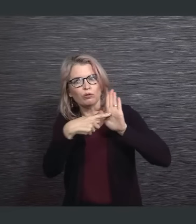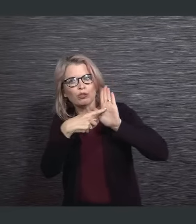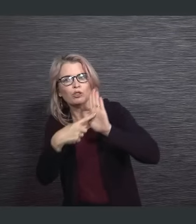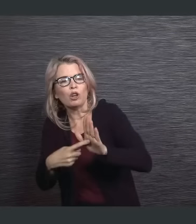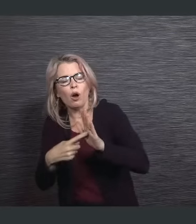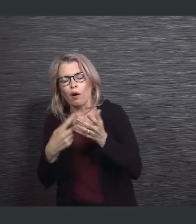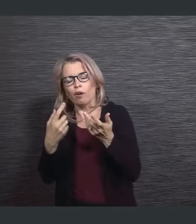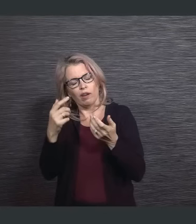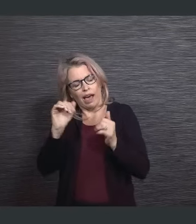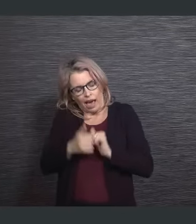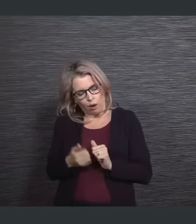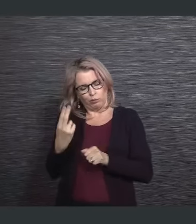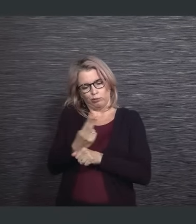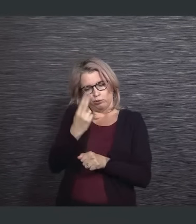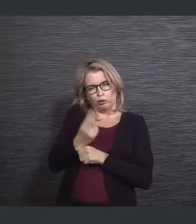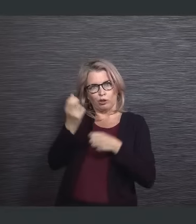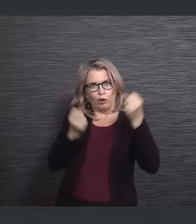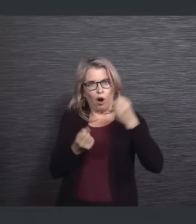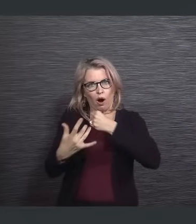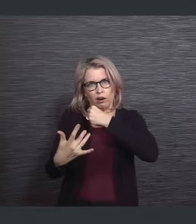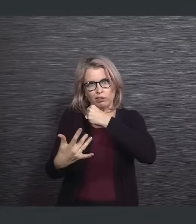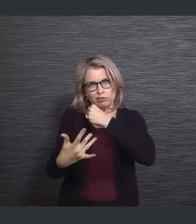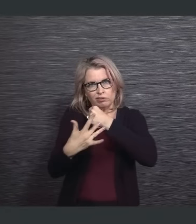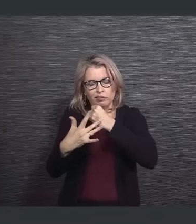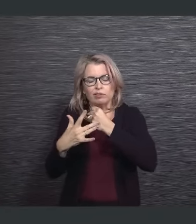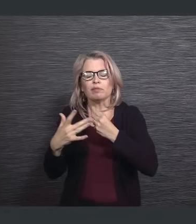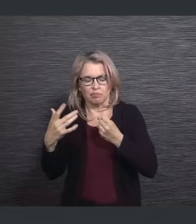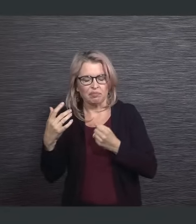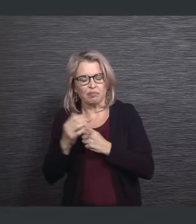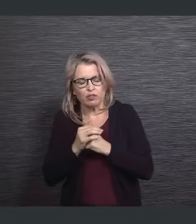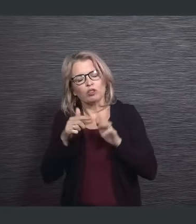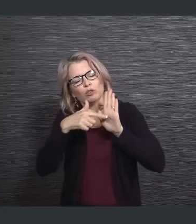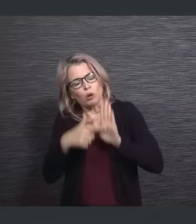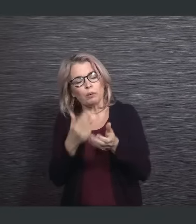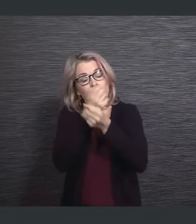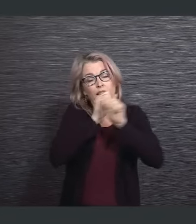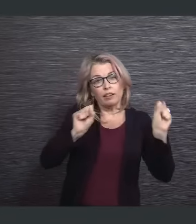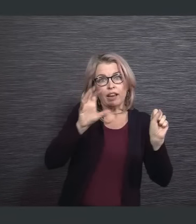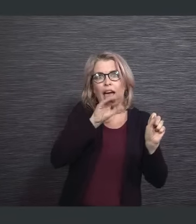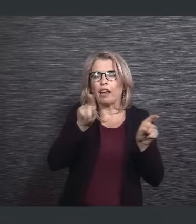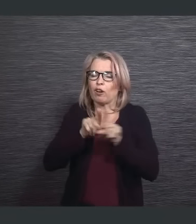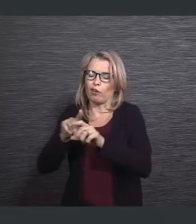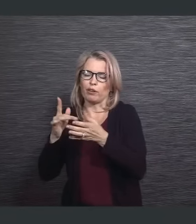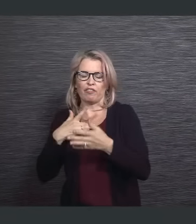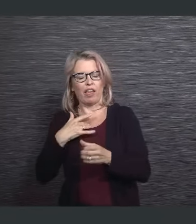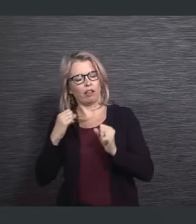It is also focused on ensuring safety and security.